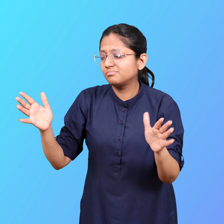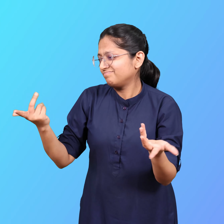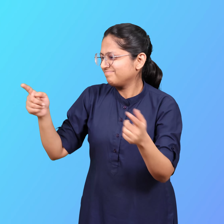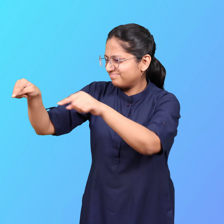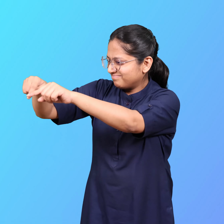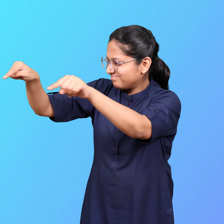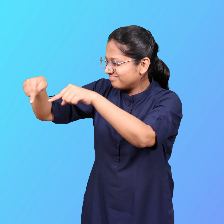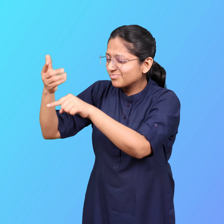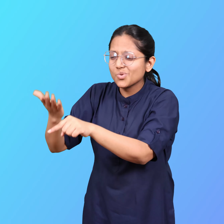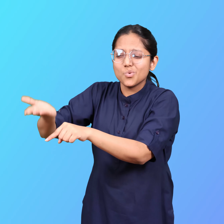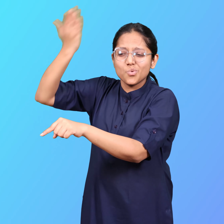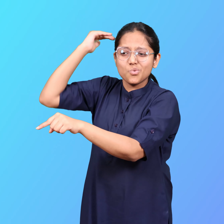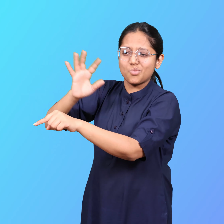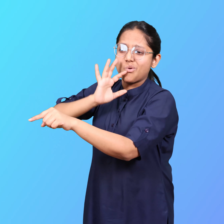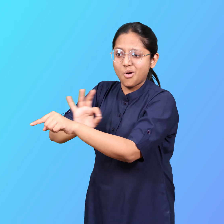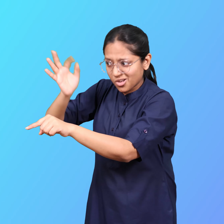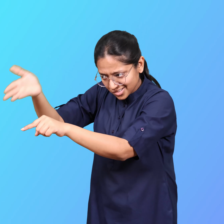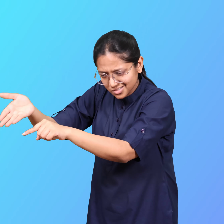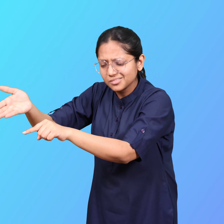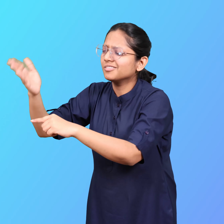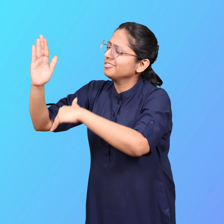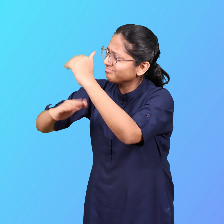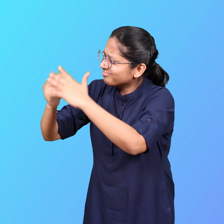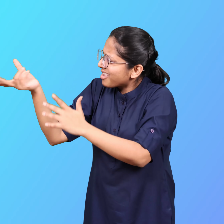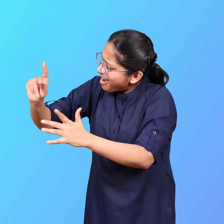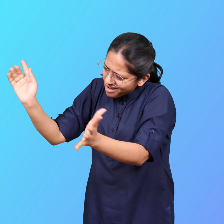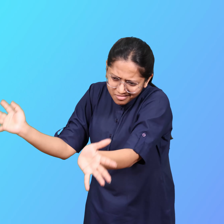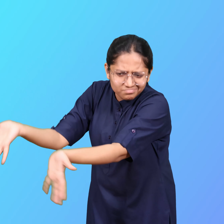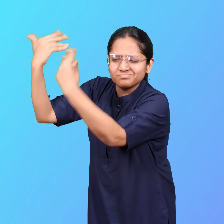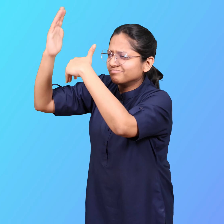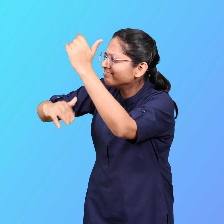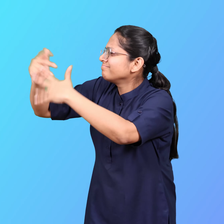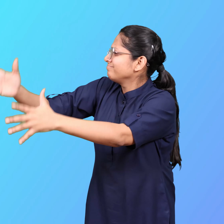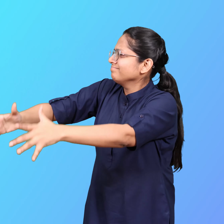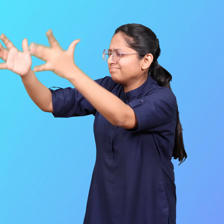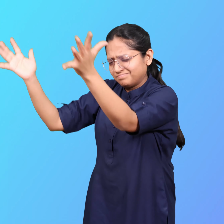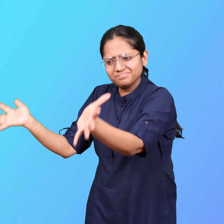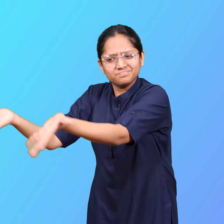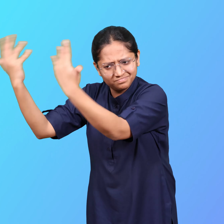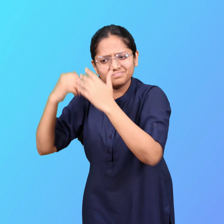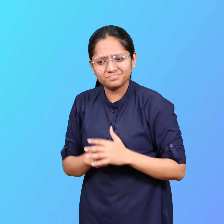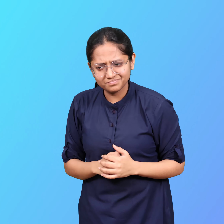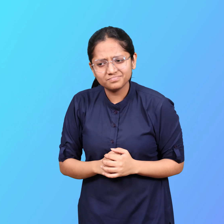Let them rebuild God’s Temple in the same place it was in the past.